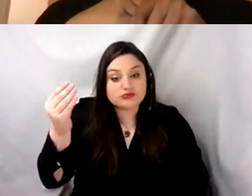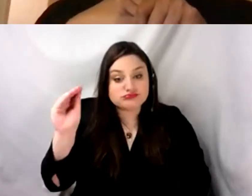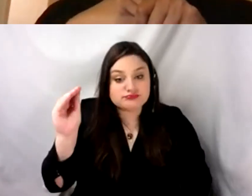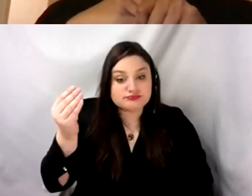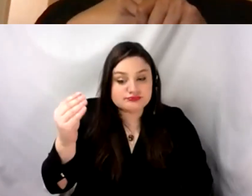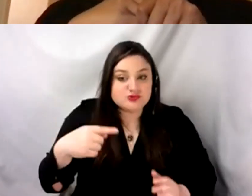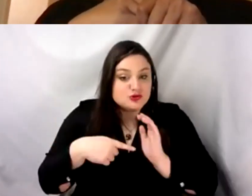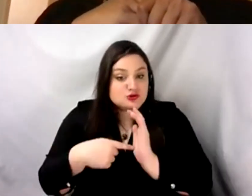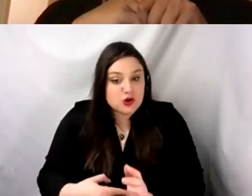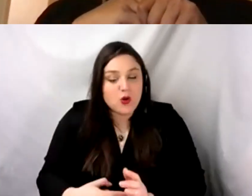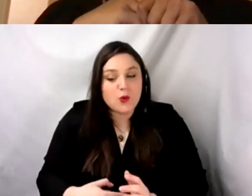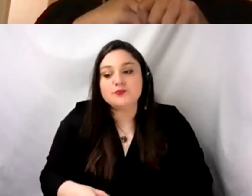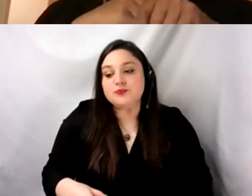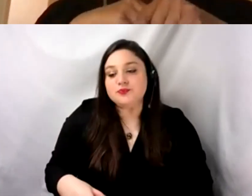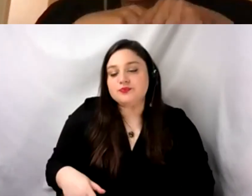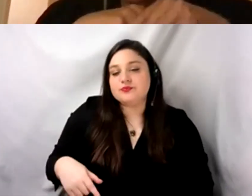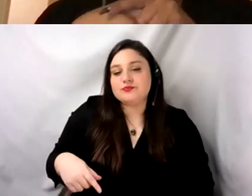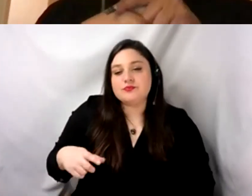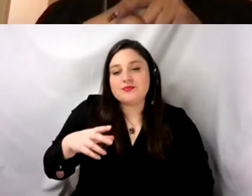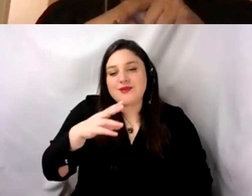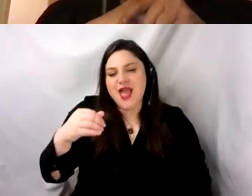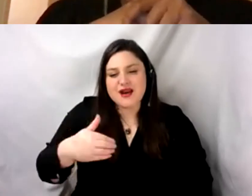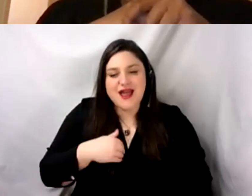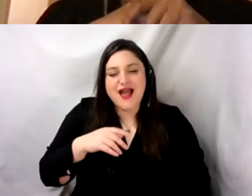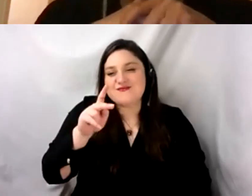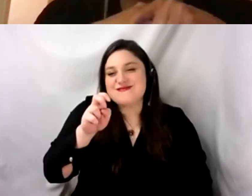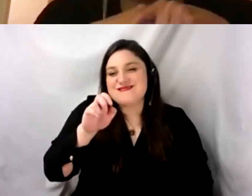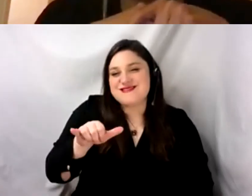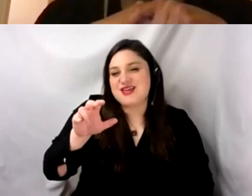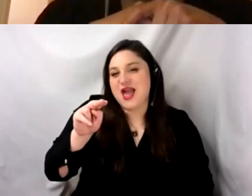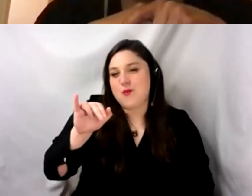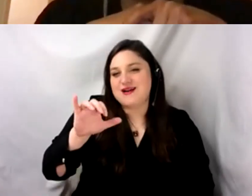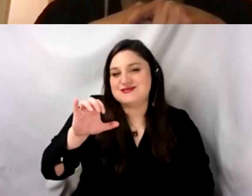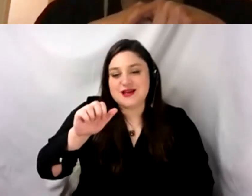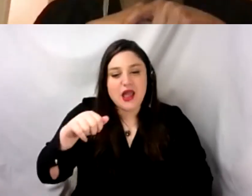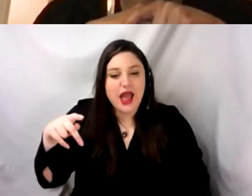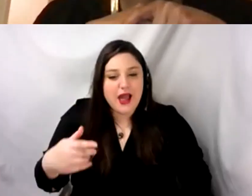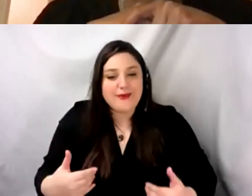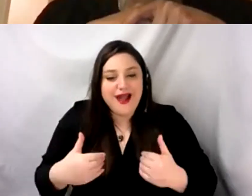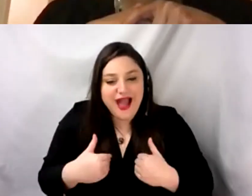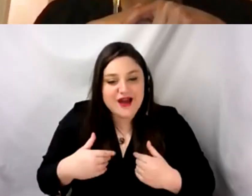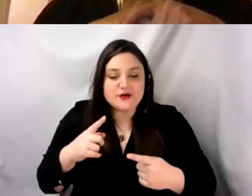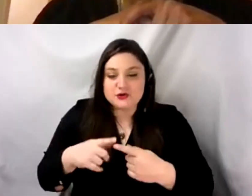within the Key to NYC Act for you to prove your vaccination status. It is frustrating for